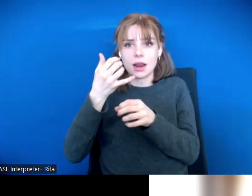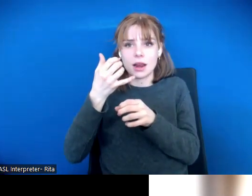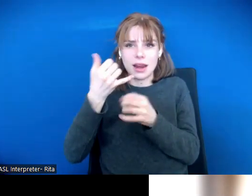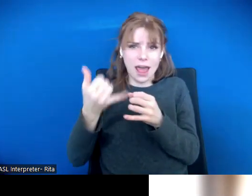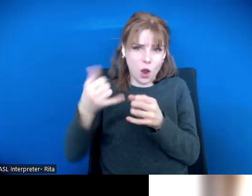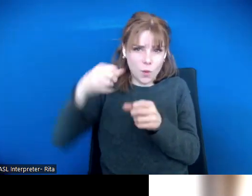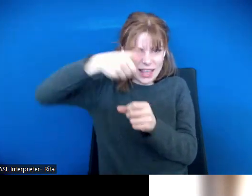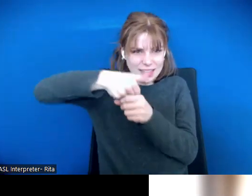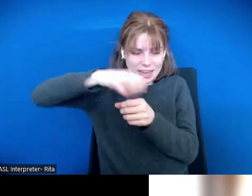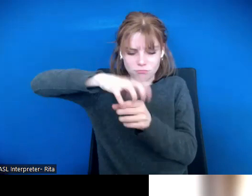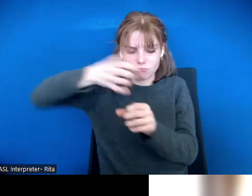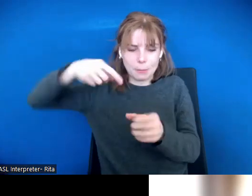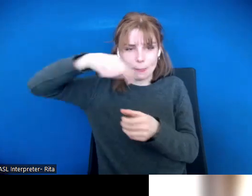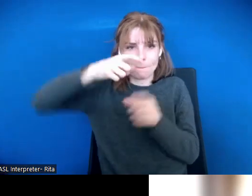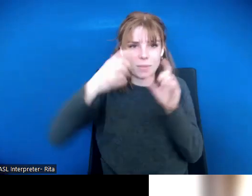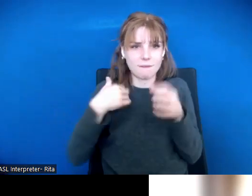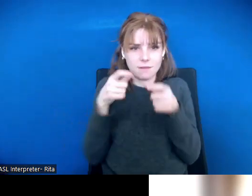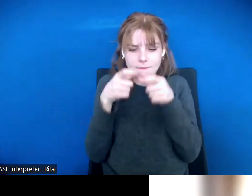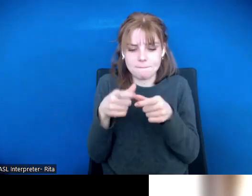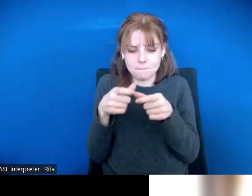The E-pill reminder. It is not locked. For someone who we worry about them taking medication too often, we would not give them something like this. But basically, you take the lid off.